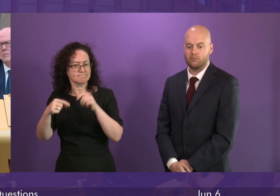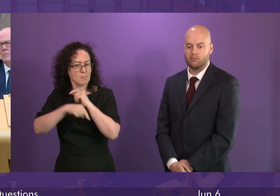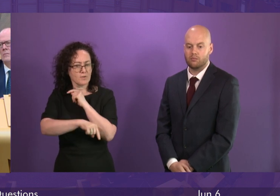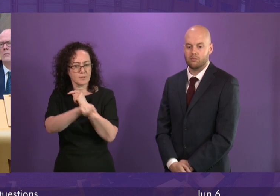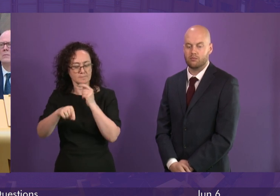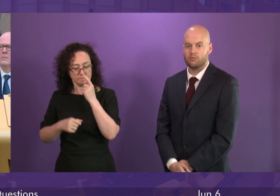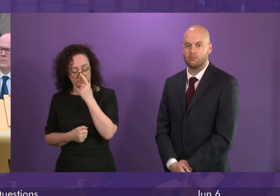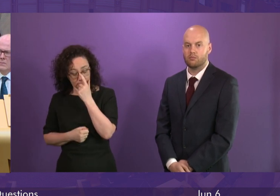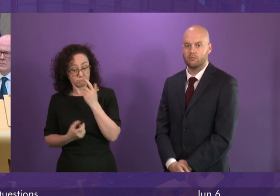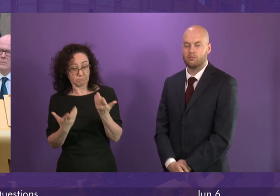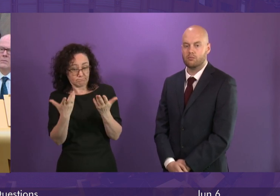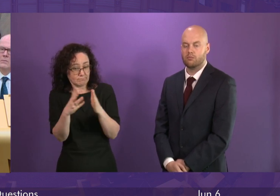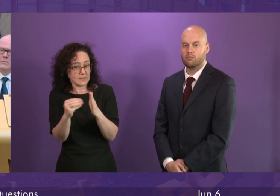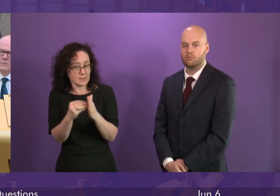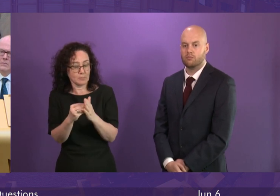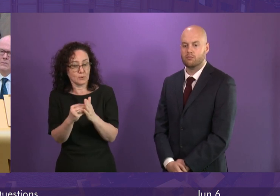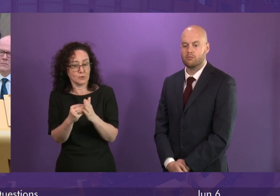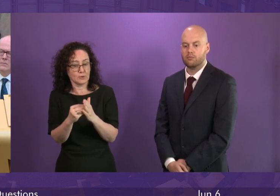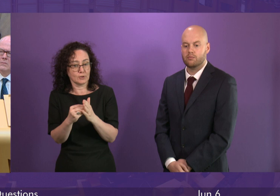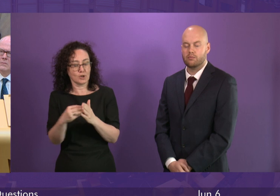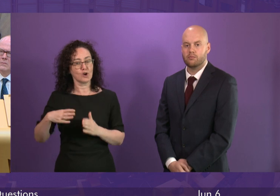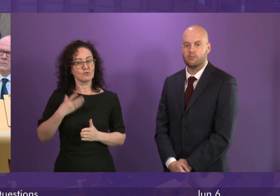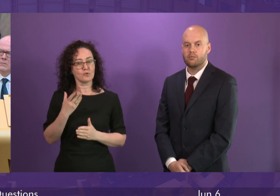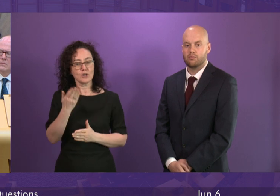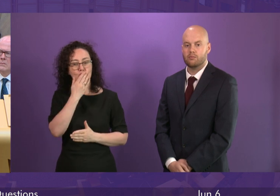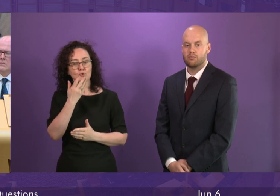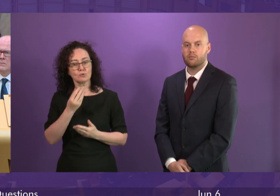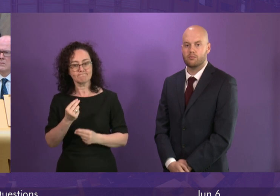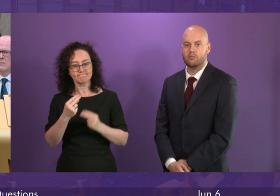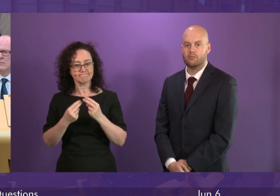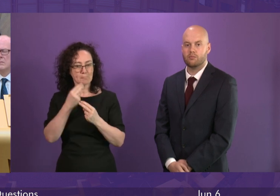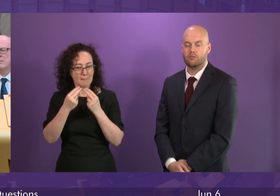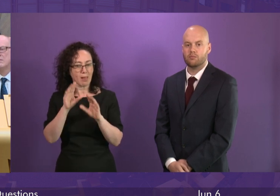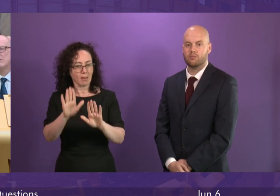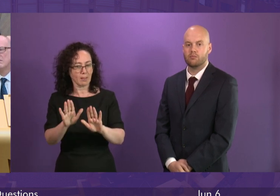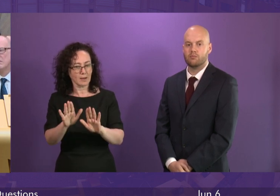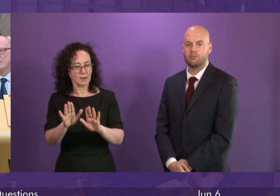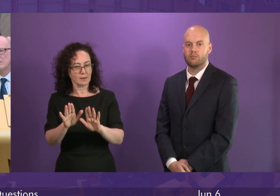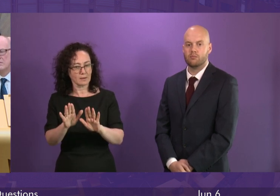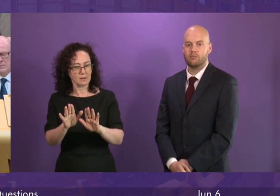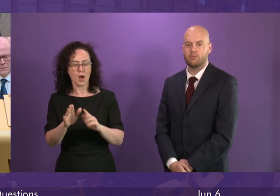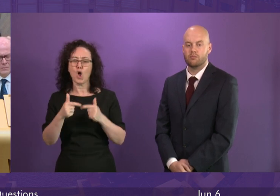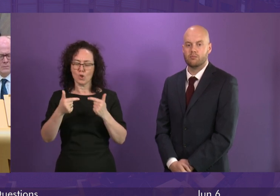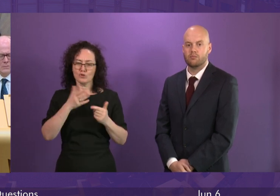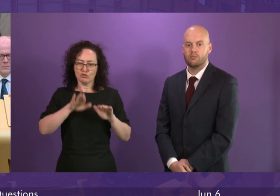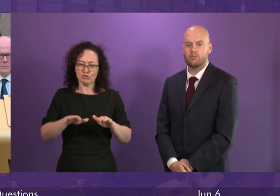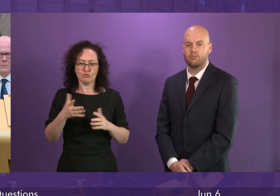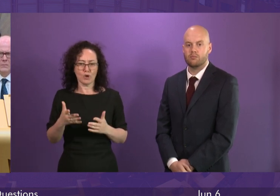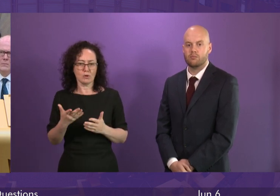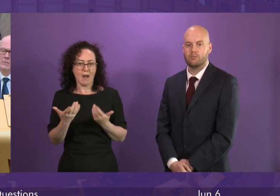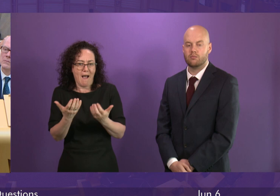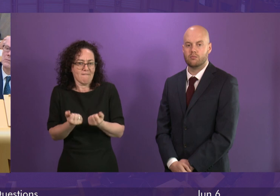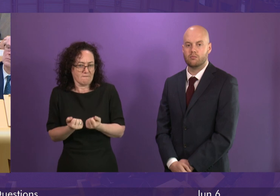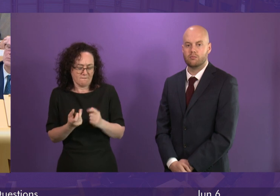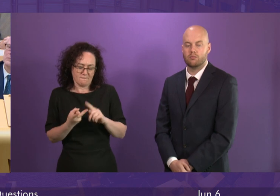school meals, which more than 130,000 primary 1 to P3 children are benefiting from; the